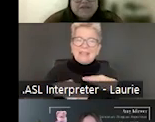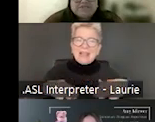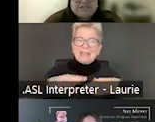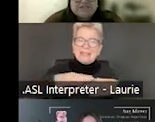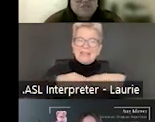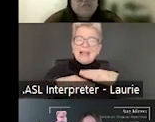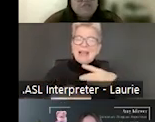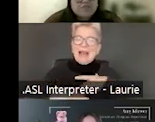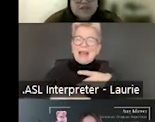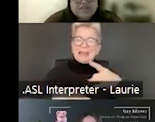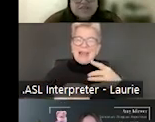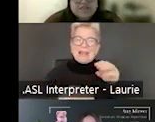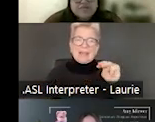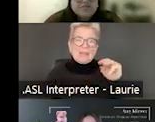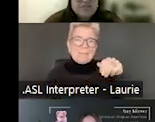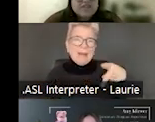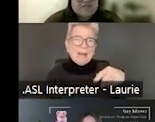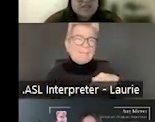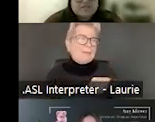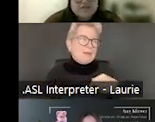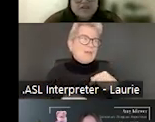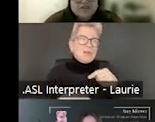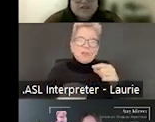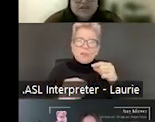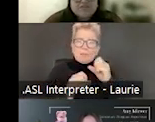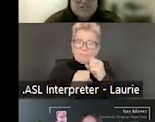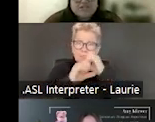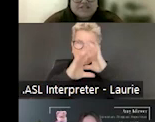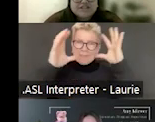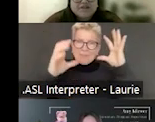because it is more informative about the lands we live on in Washington